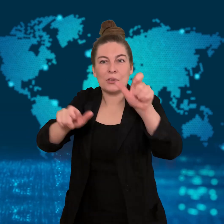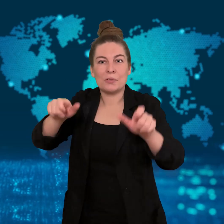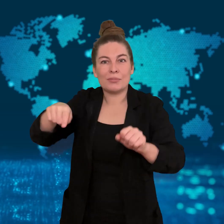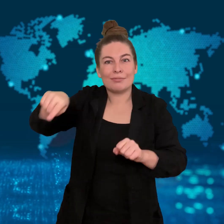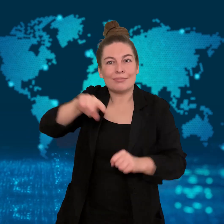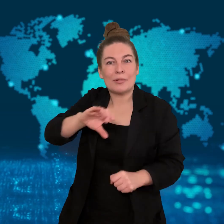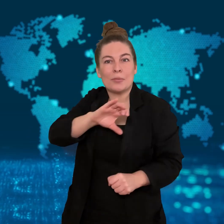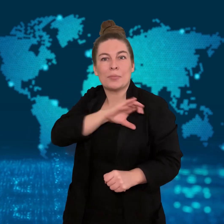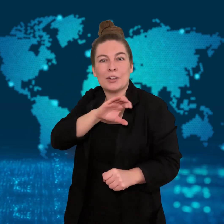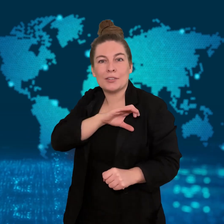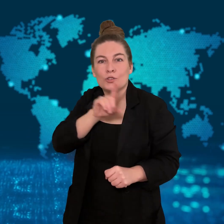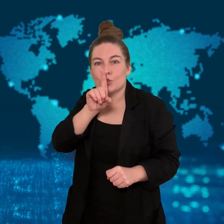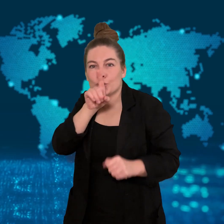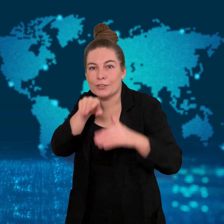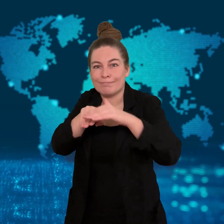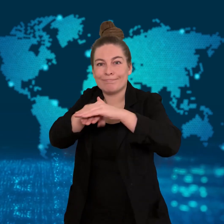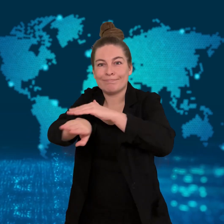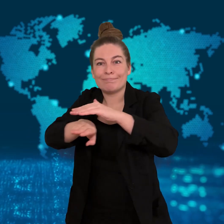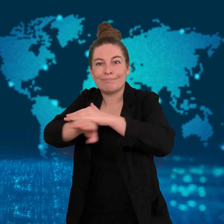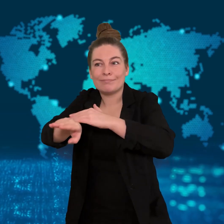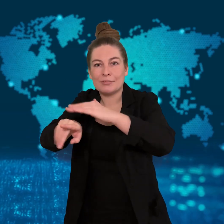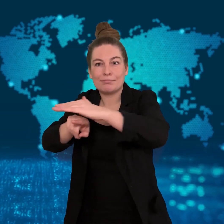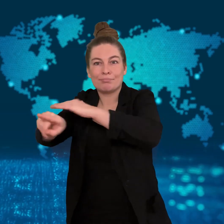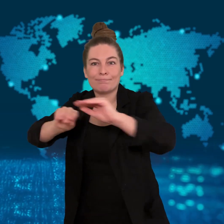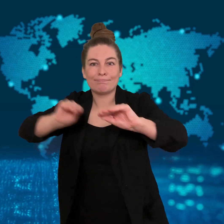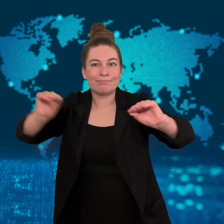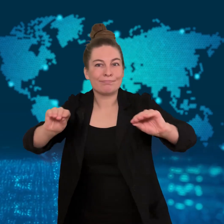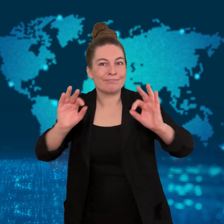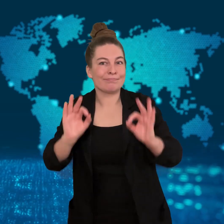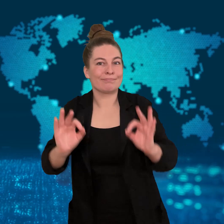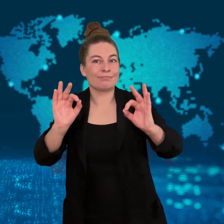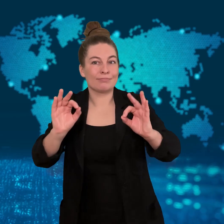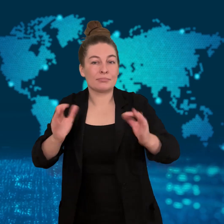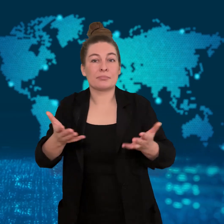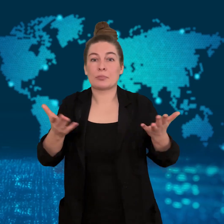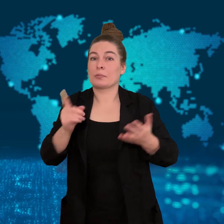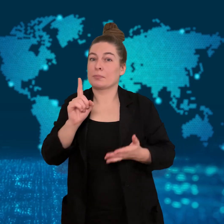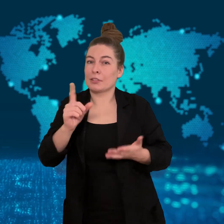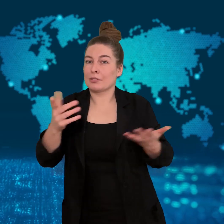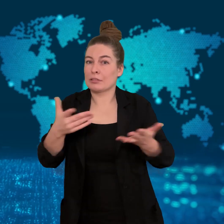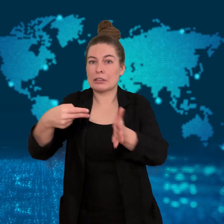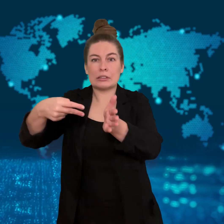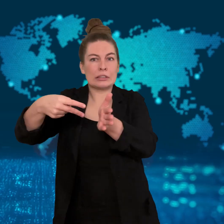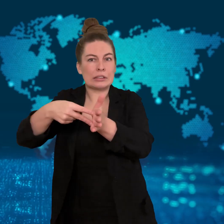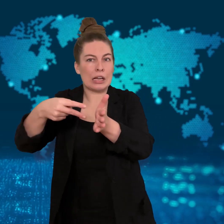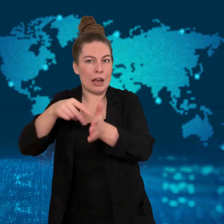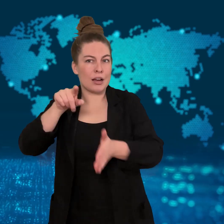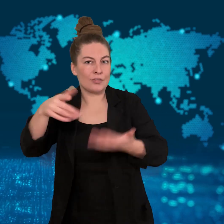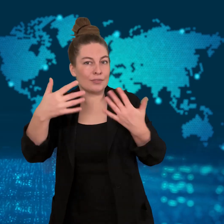It's possible that US warnings sent militia troops into hiding,